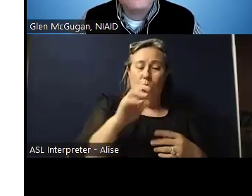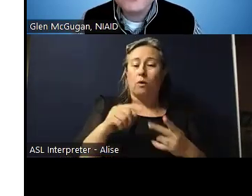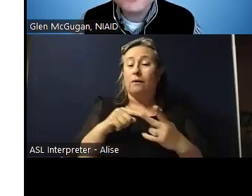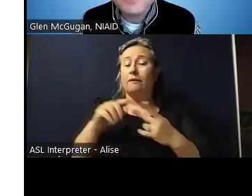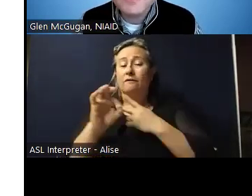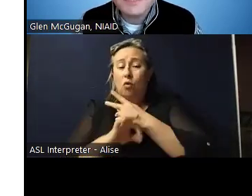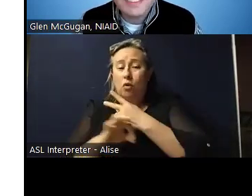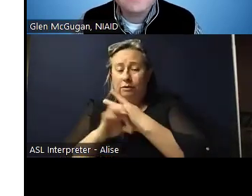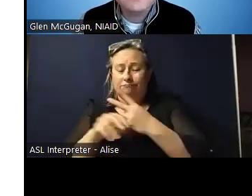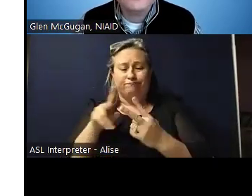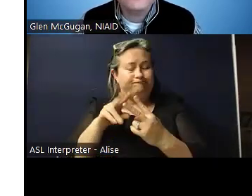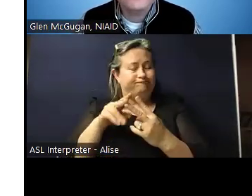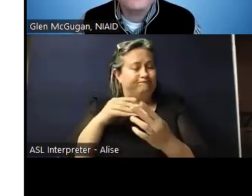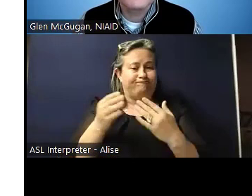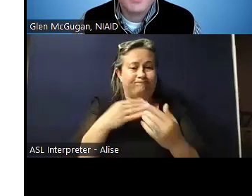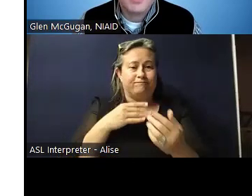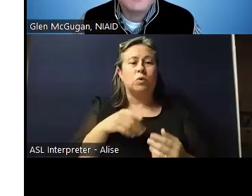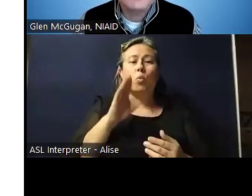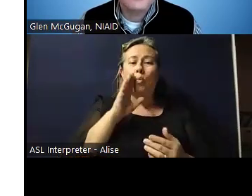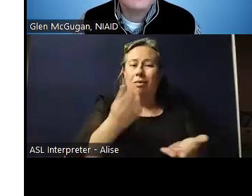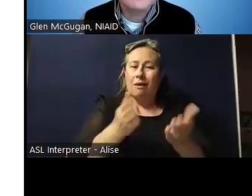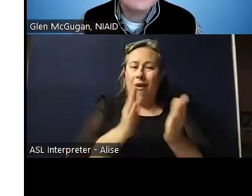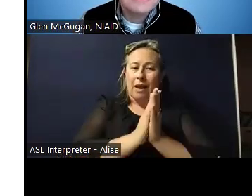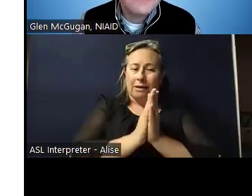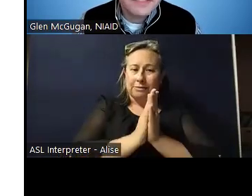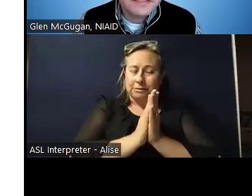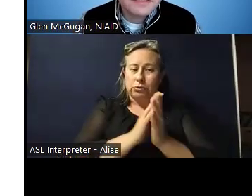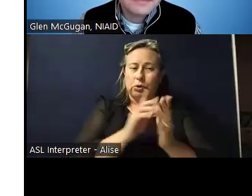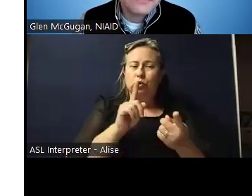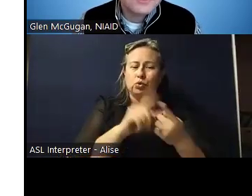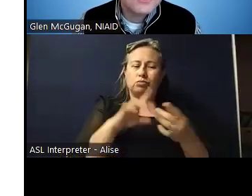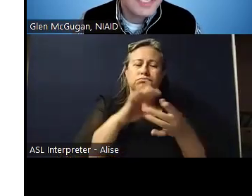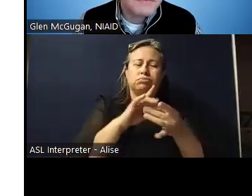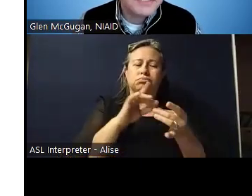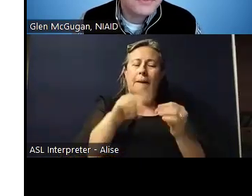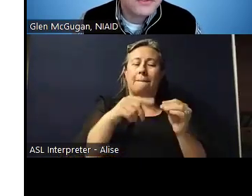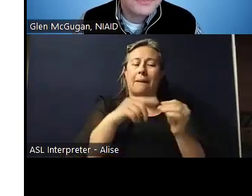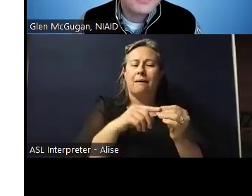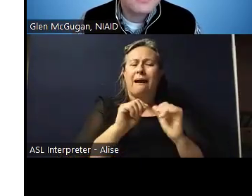reviewers are going to be asked to comment on the significance, which is what I mentioned earlier.